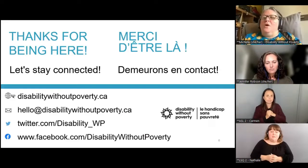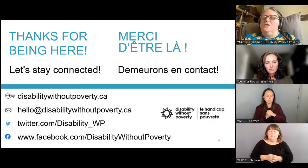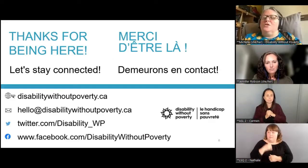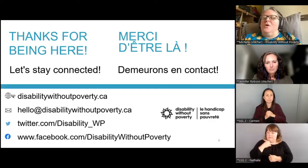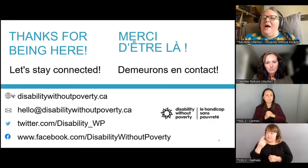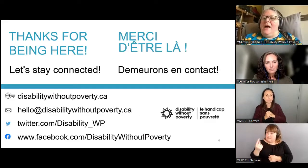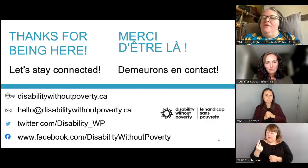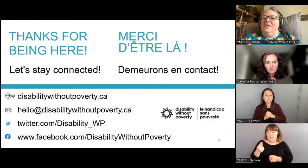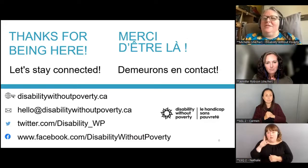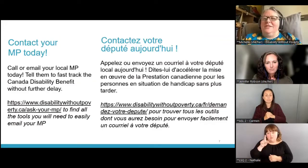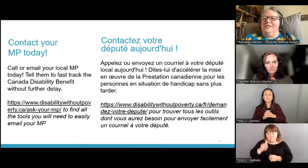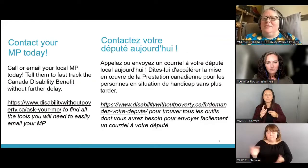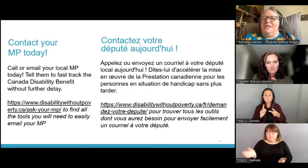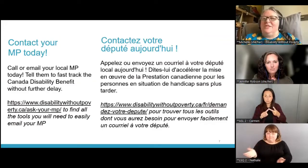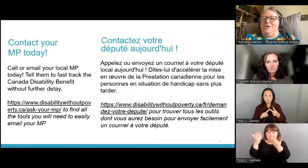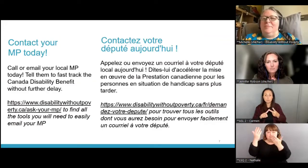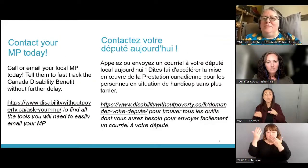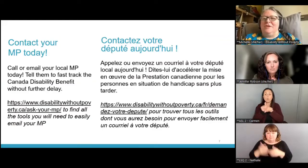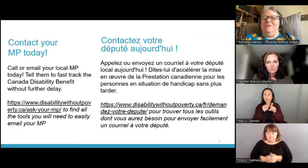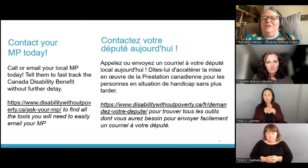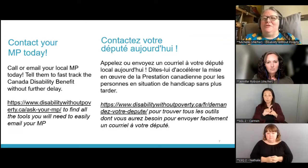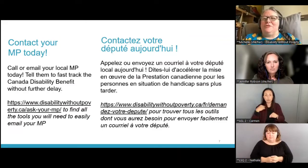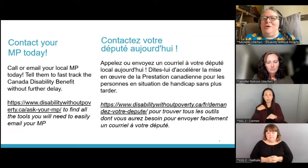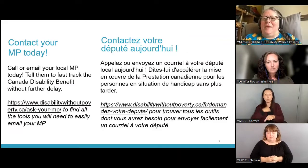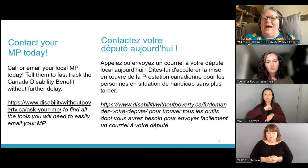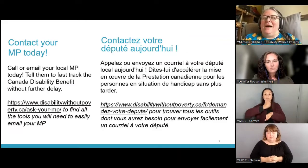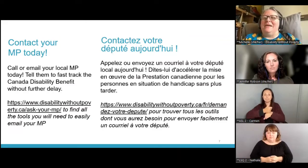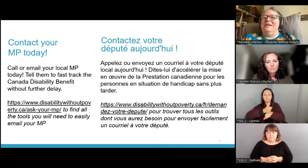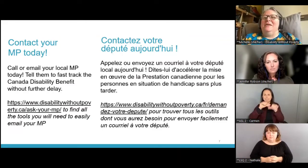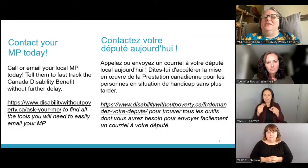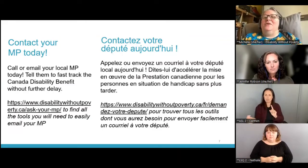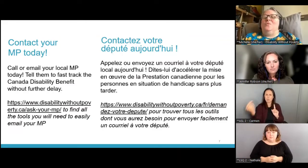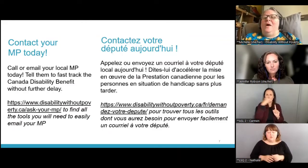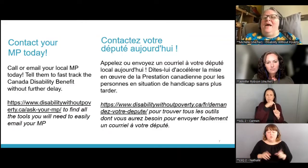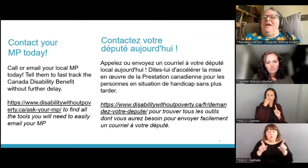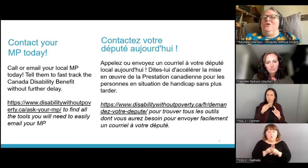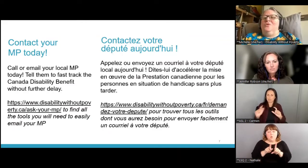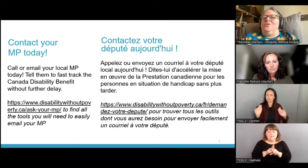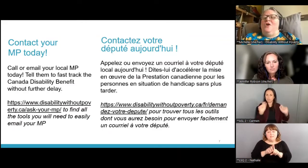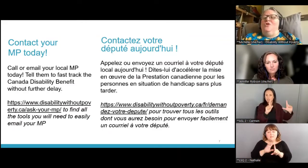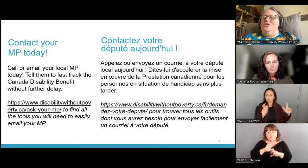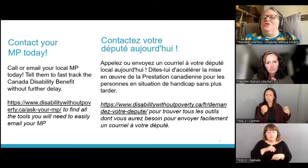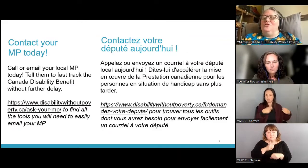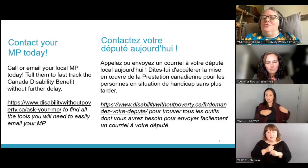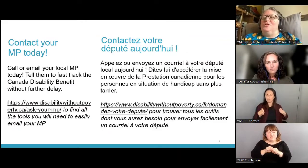WE ALSO HAVE A SYSTEM SET UP -- SORRY, IF YOU CAN JUST GO BACK, WHERE ALL THE TOOLS